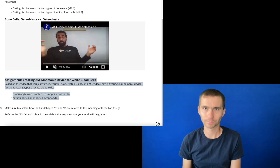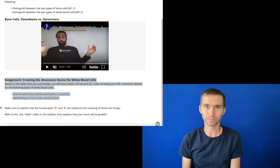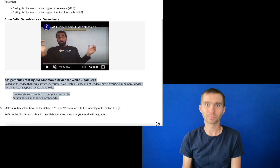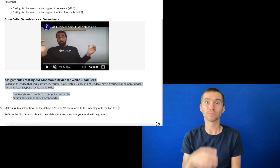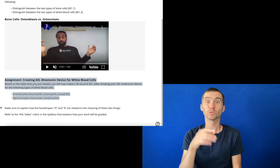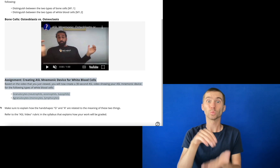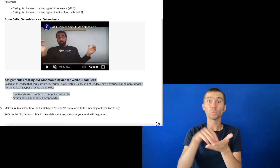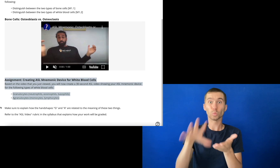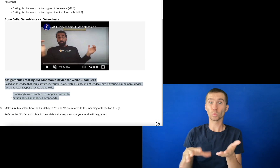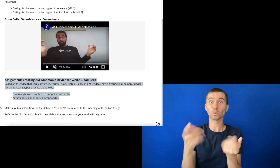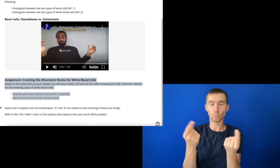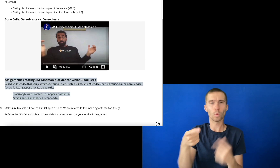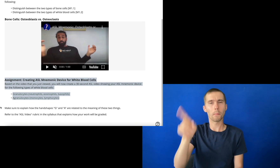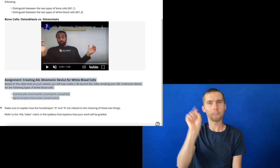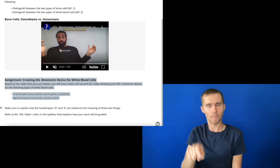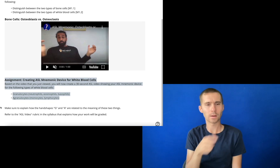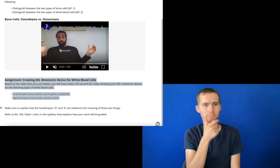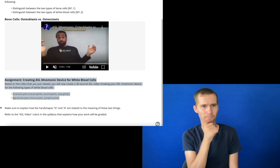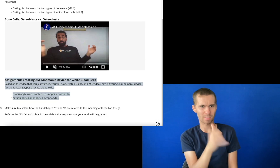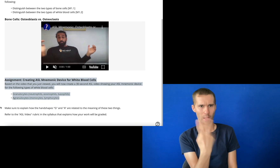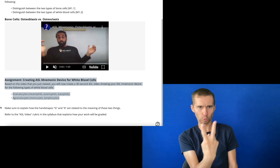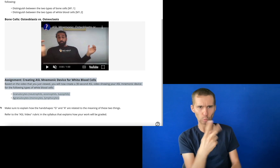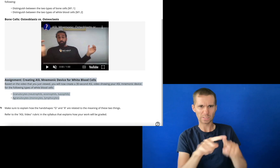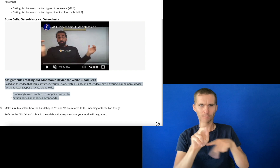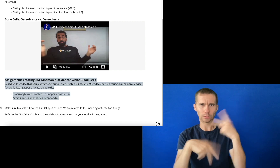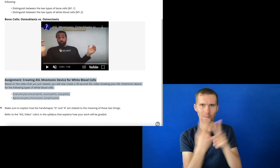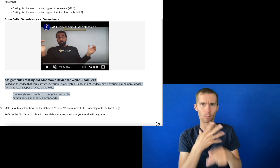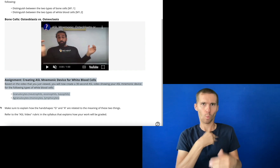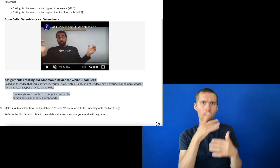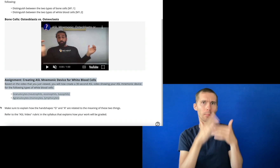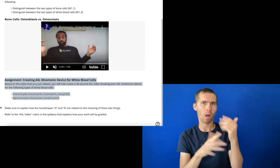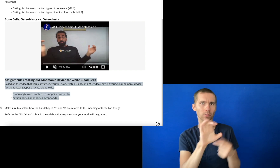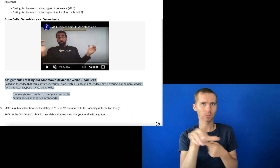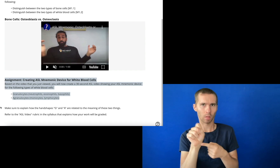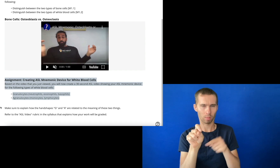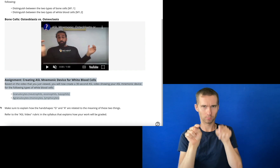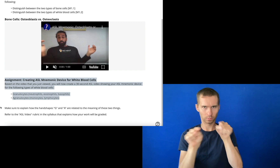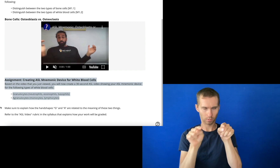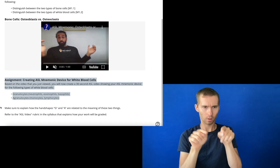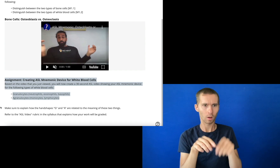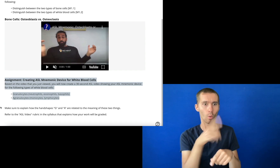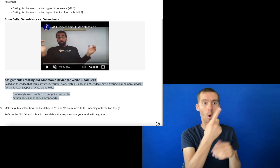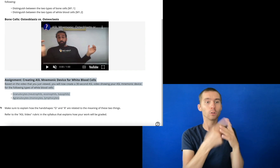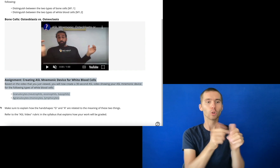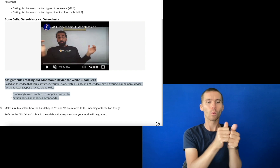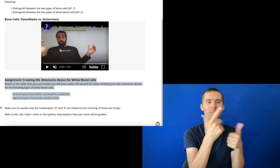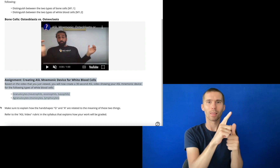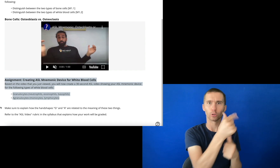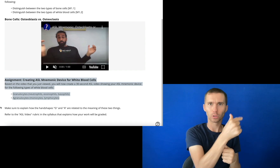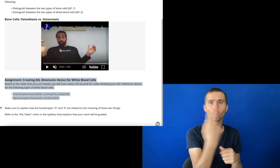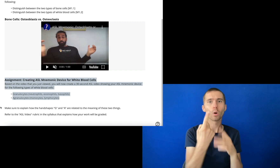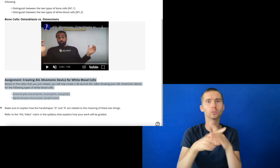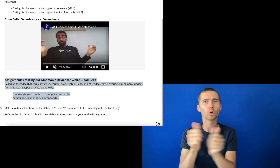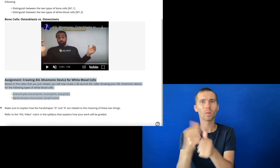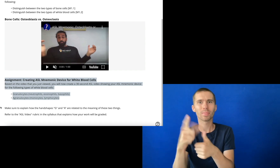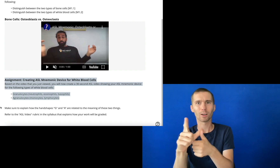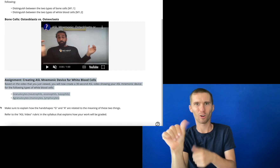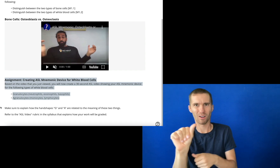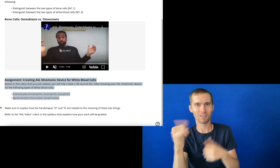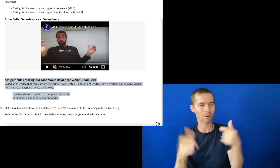So, students are told that the two types of white blood cells start with the letter "G" and the letter "A", respectively.